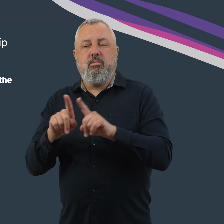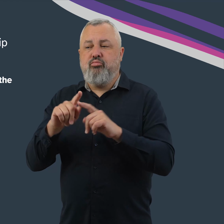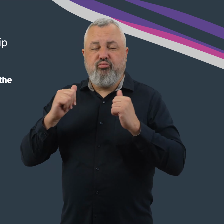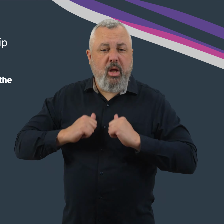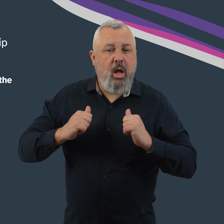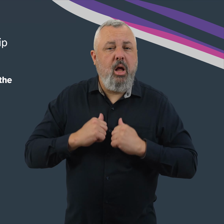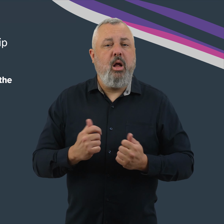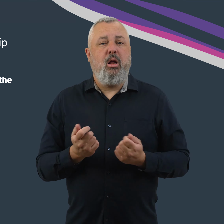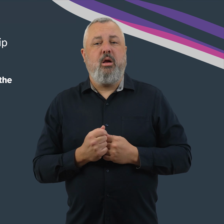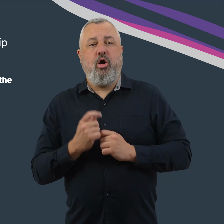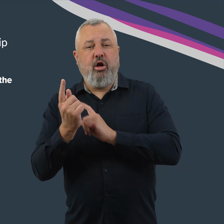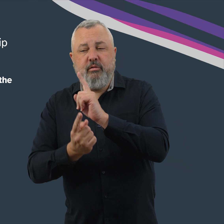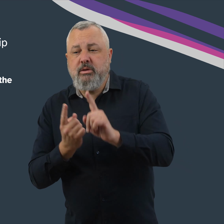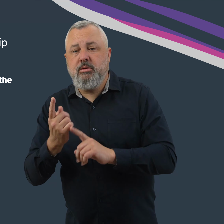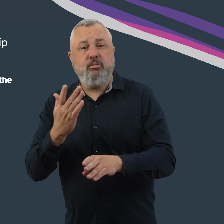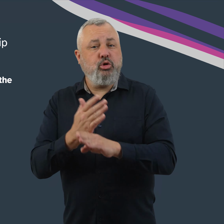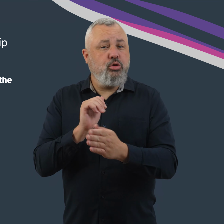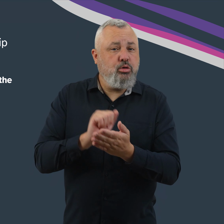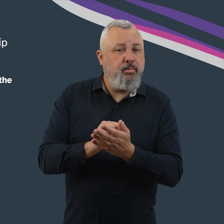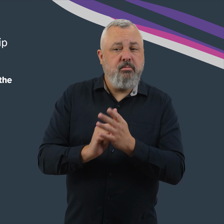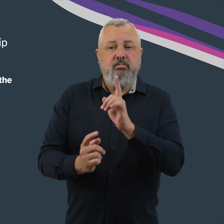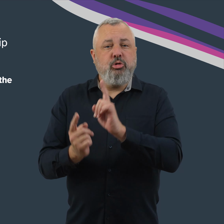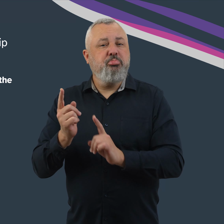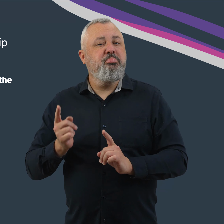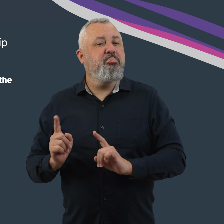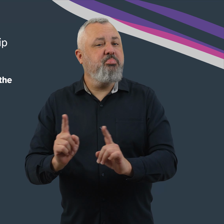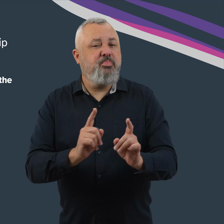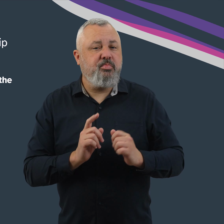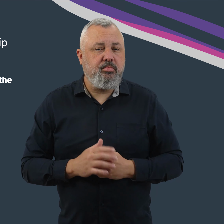(e.g. attendance at conferences or undertaking specific training)